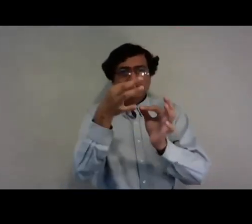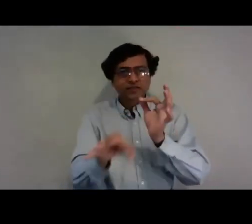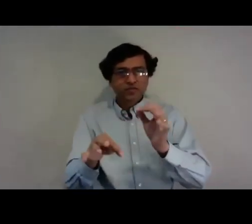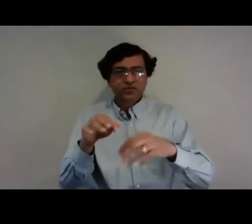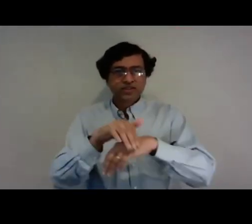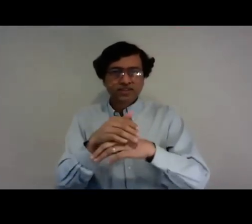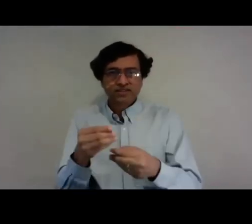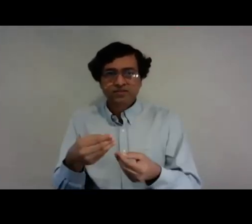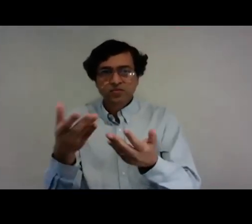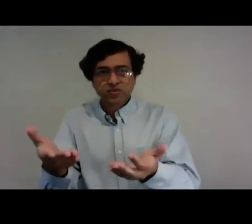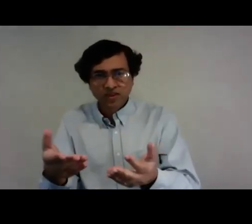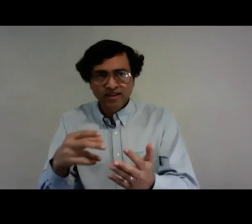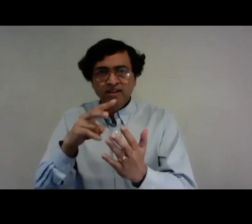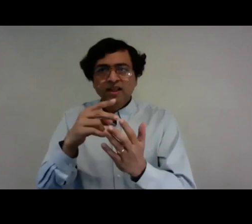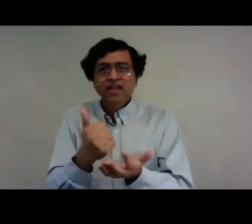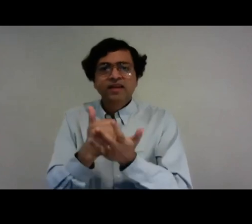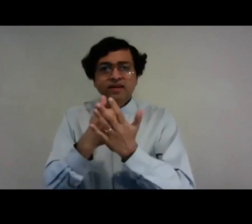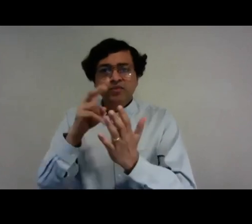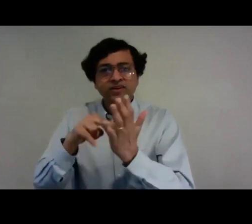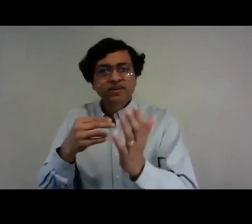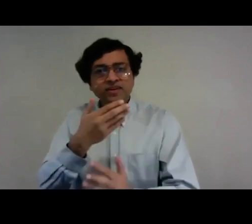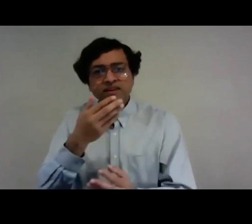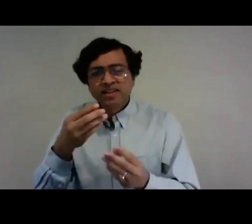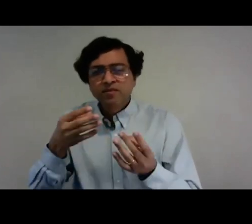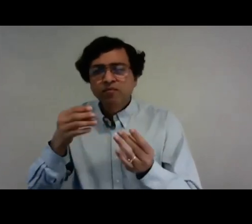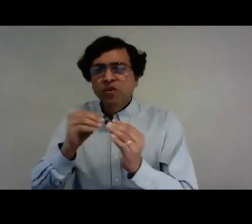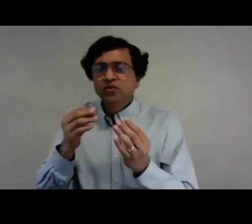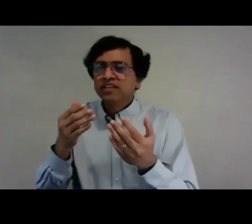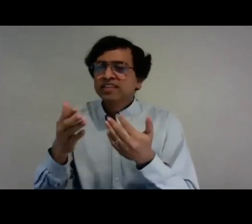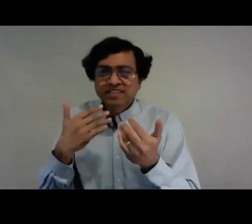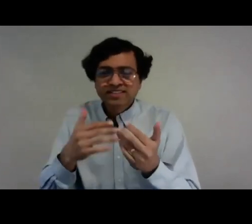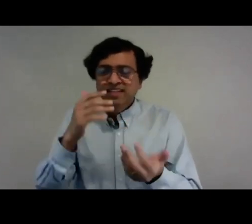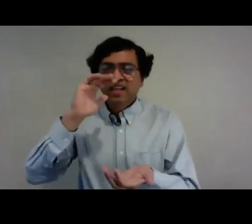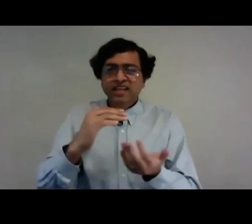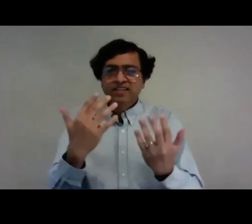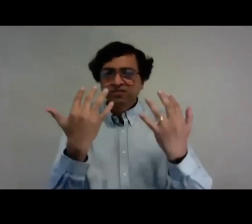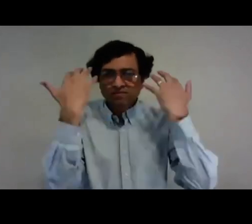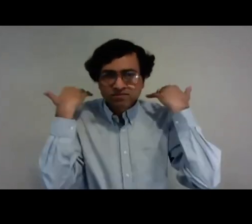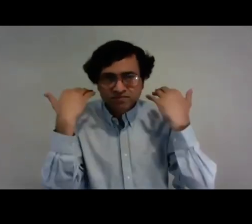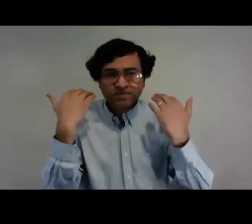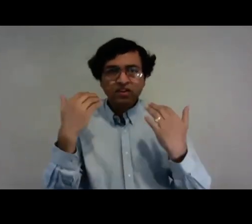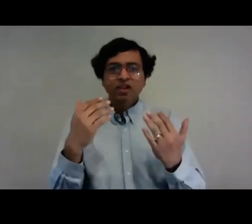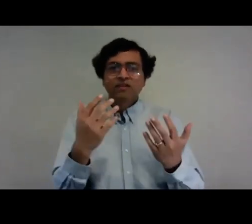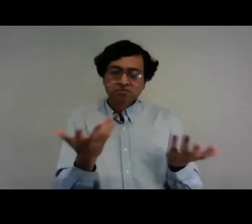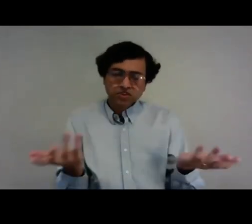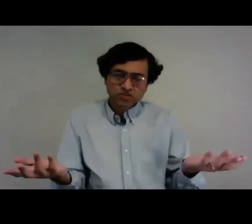You have a complex text, transcribe it to simple English and make it